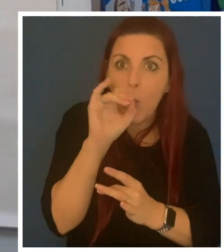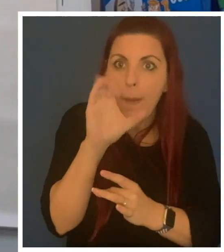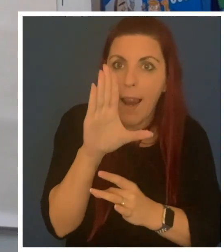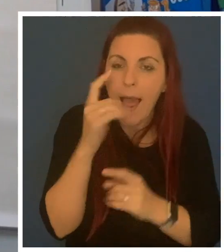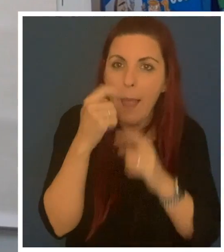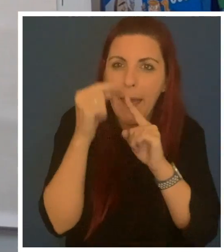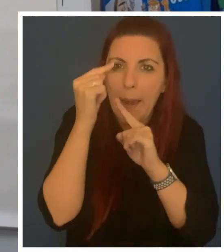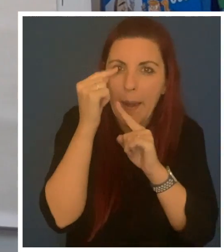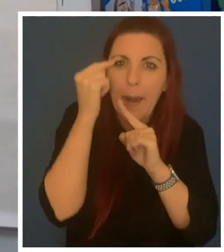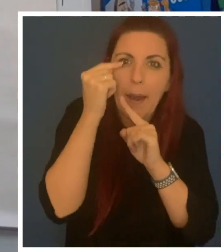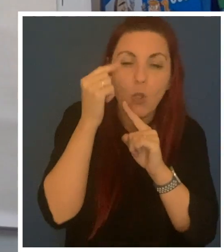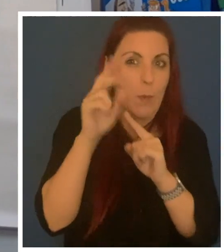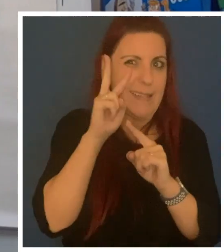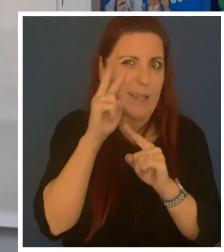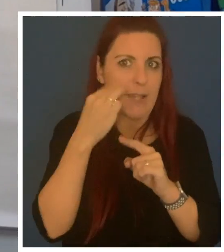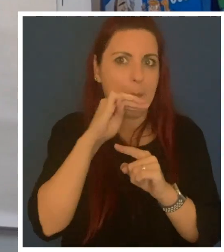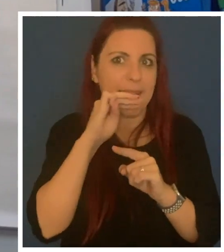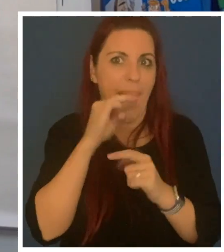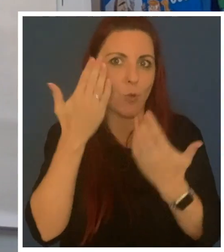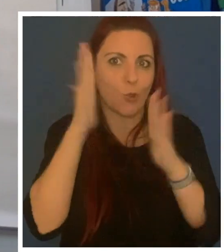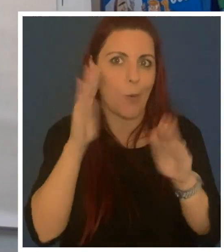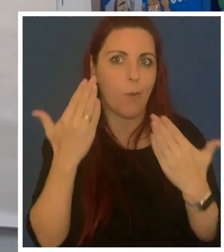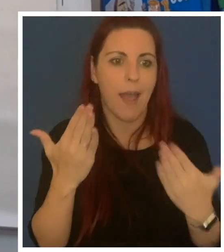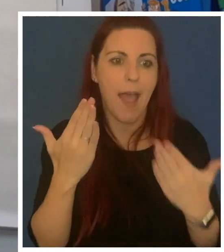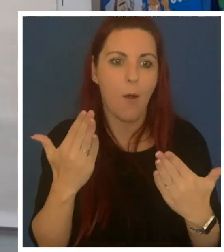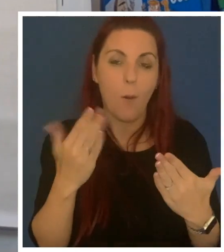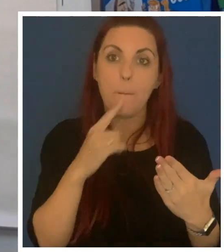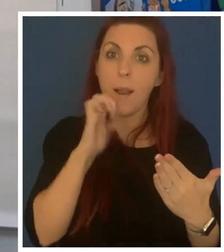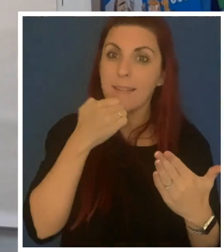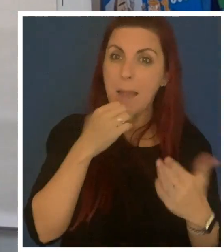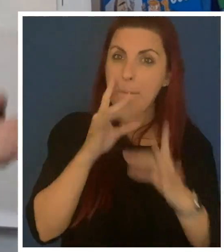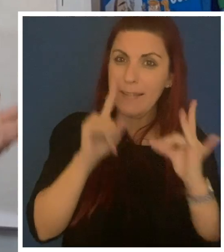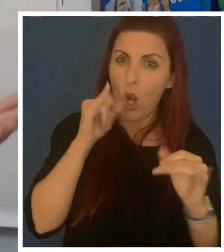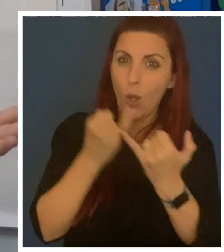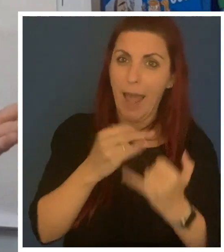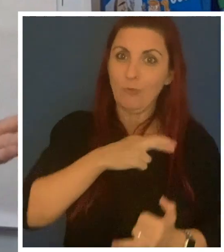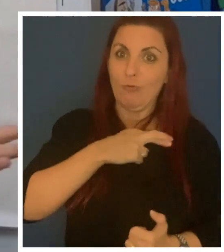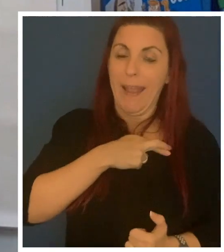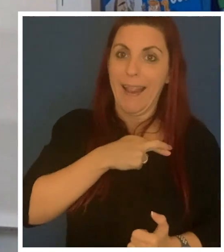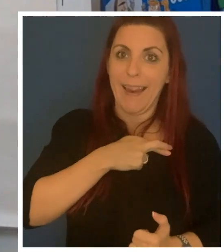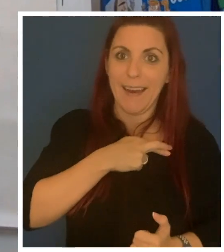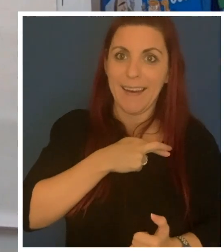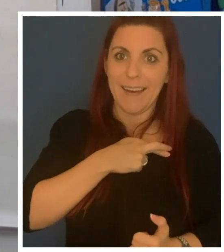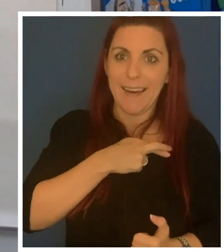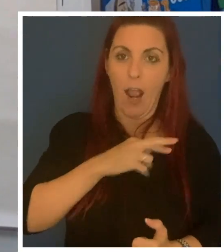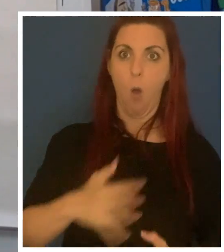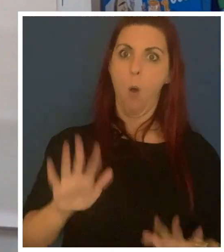like I had in my eye, in the eye, because it brings your character to life and makes them jump off the page and makes them look alive.